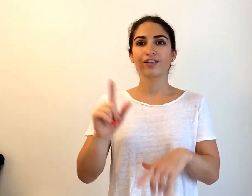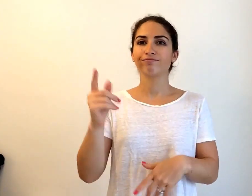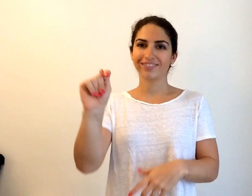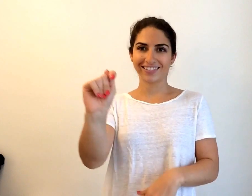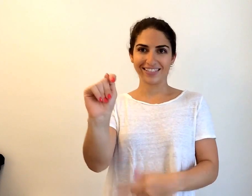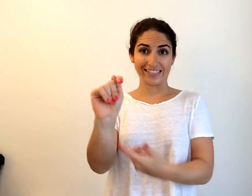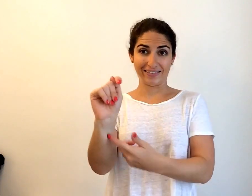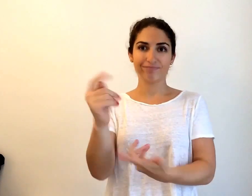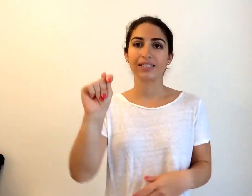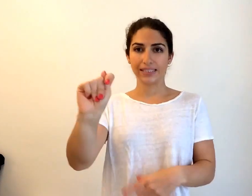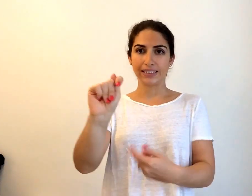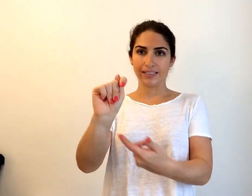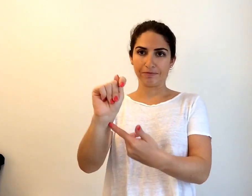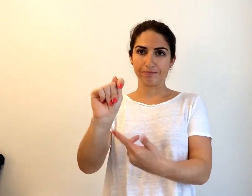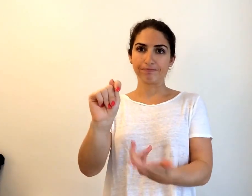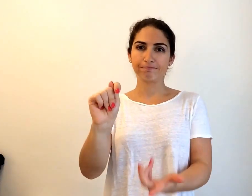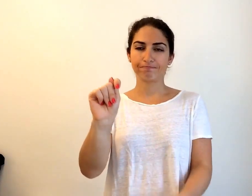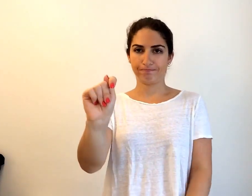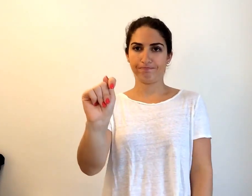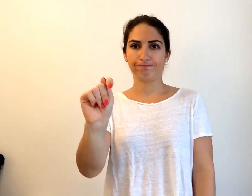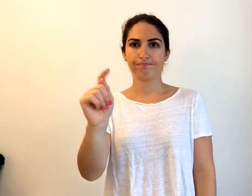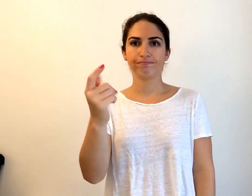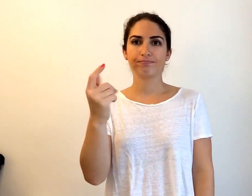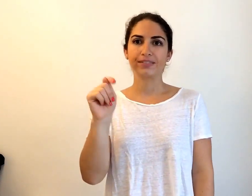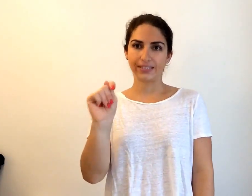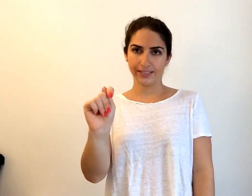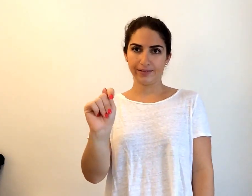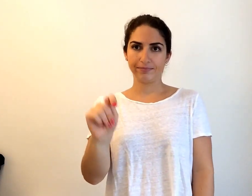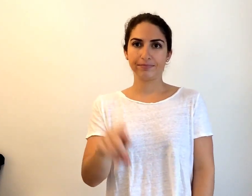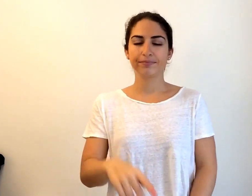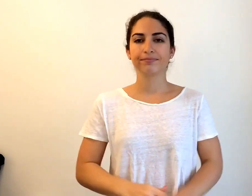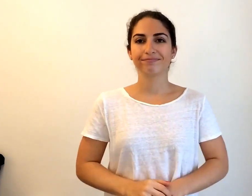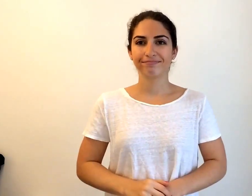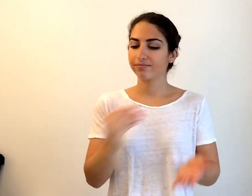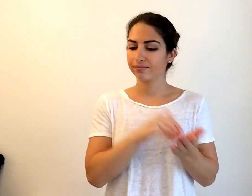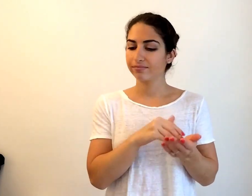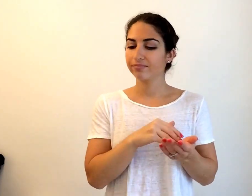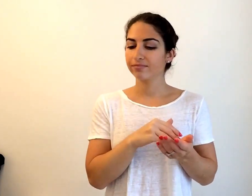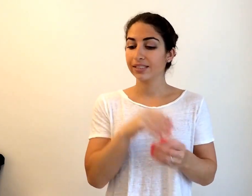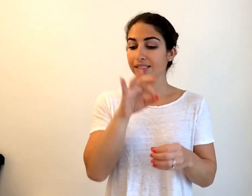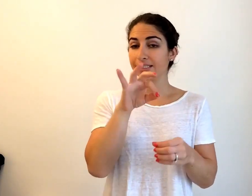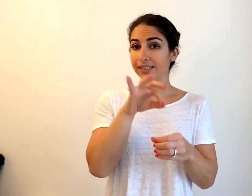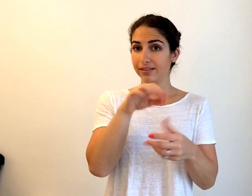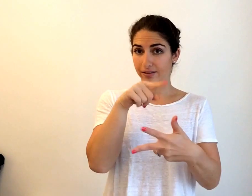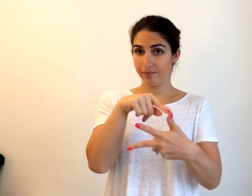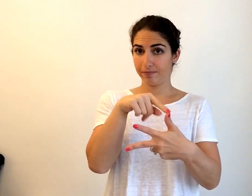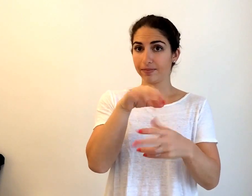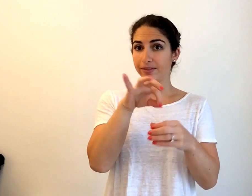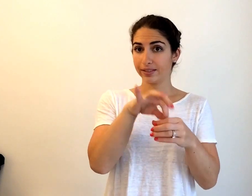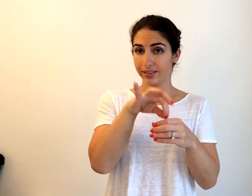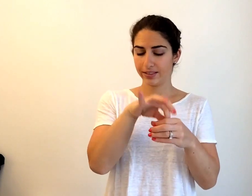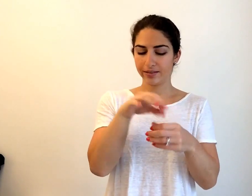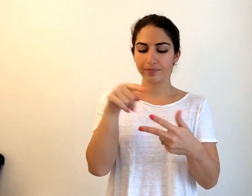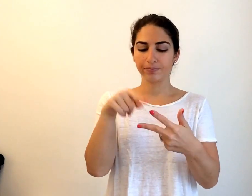letter "T" - like that. "T". So that was again: